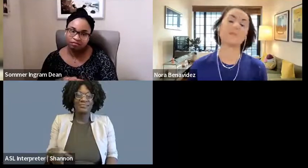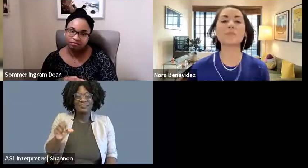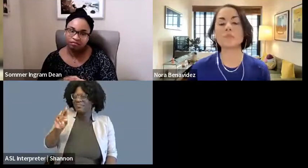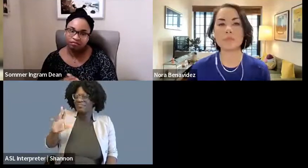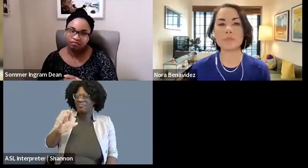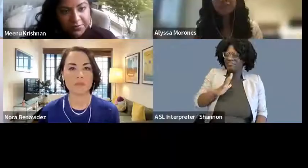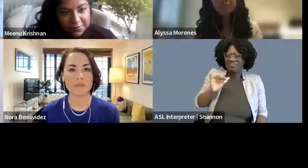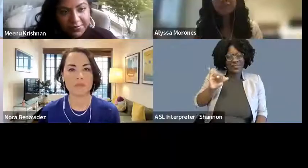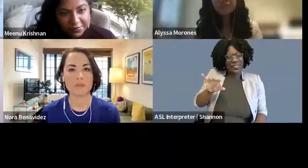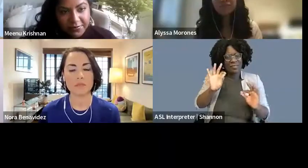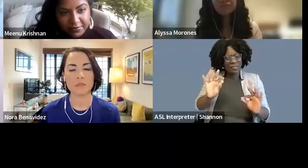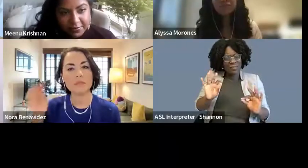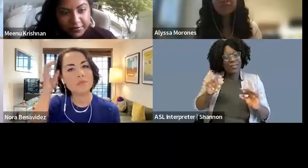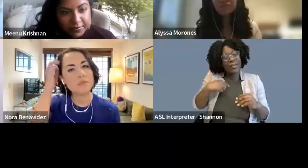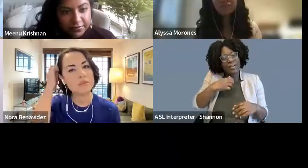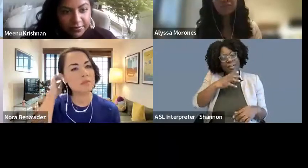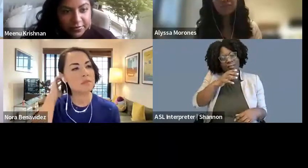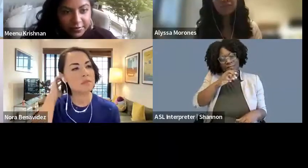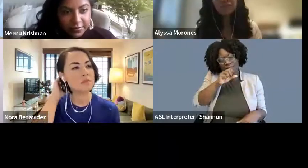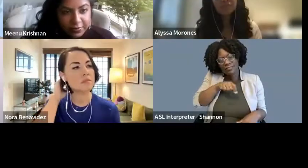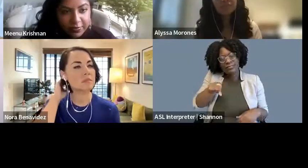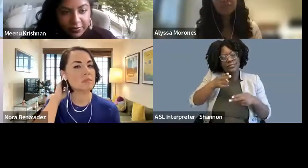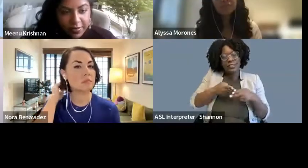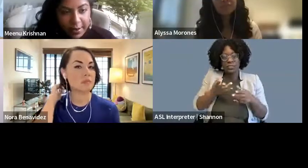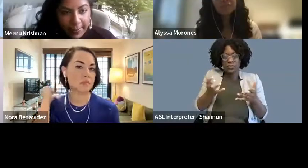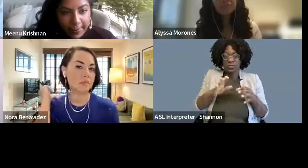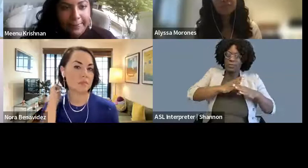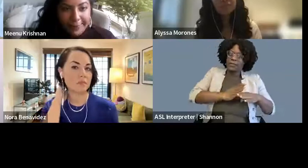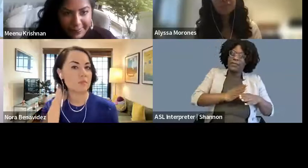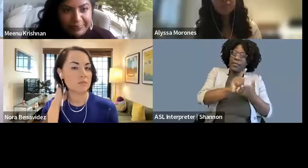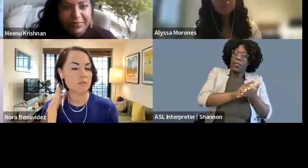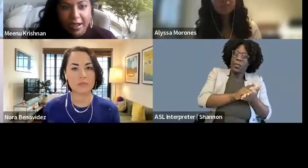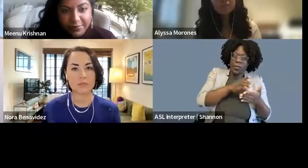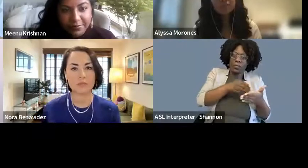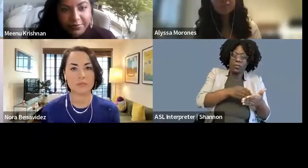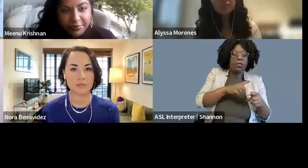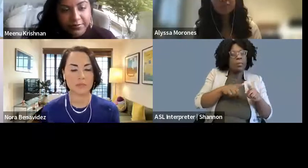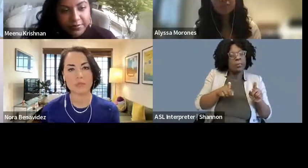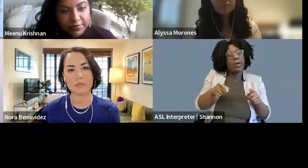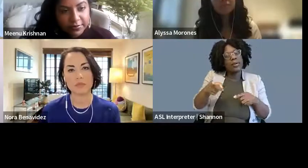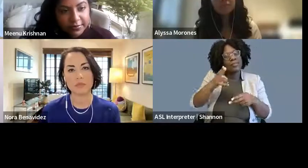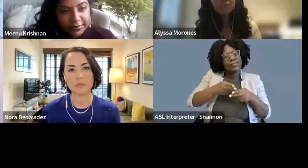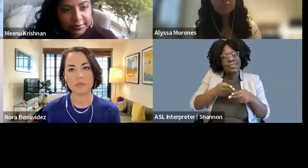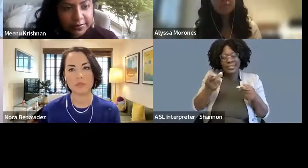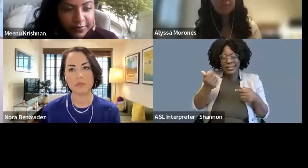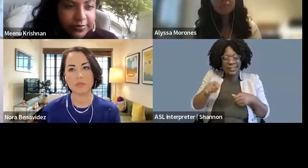because I think one of the things that you realize when you are doing sort of pre-publication review or any type of like pre-litigation defense, that stuff,